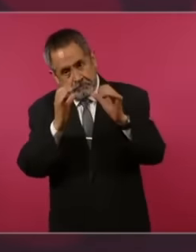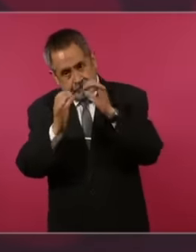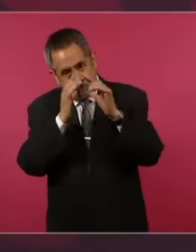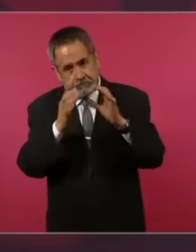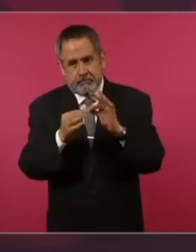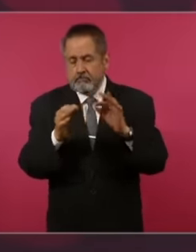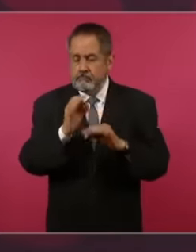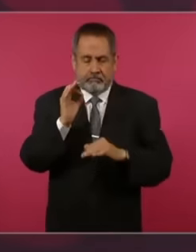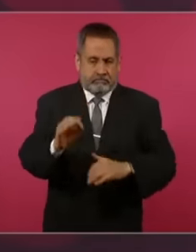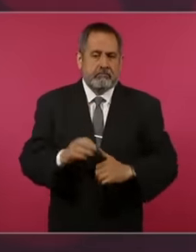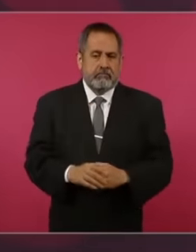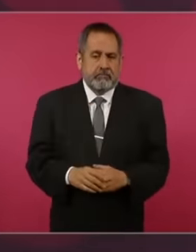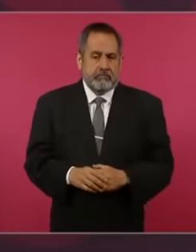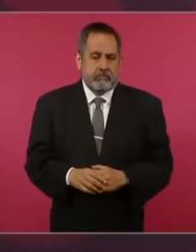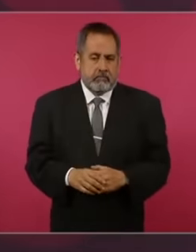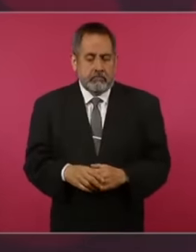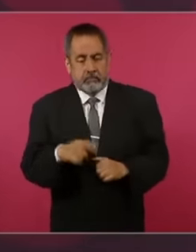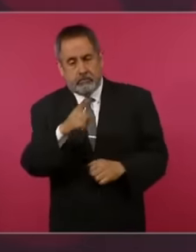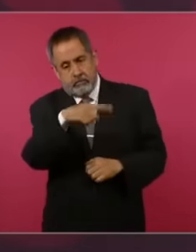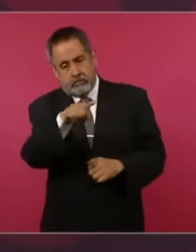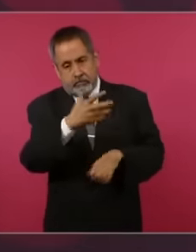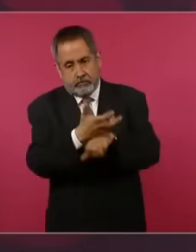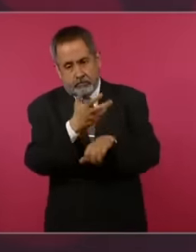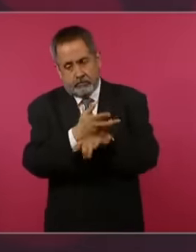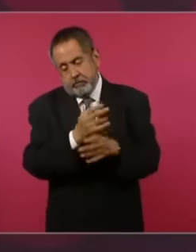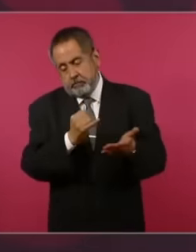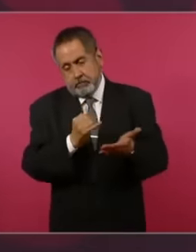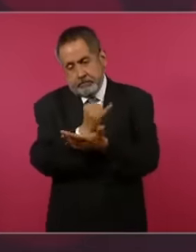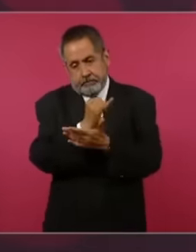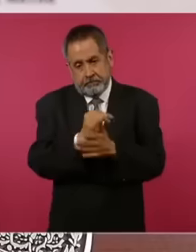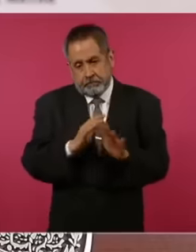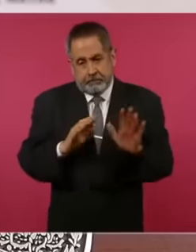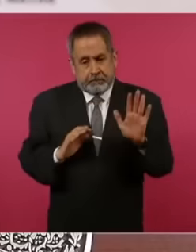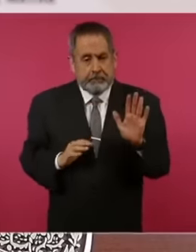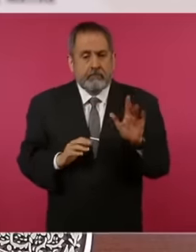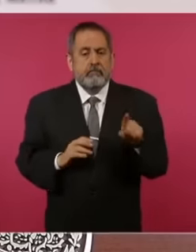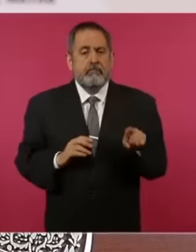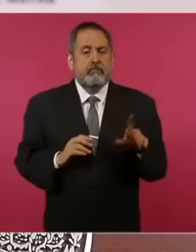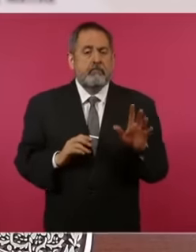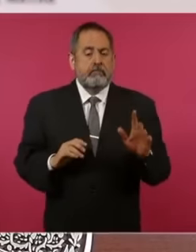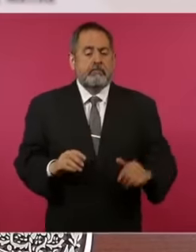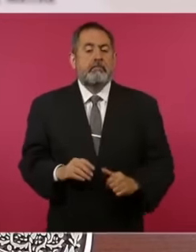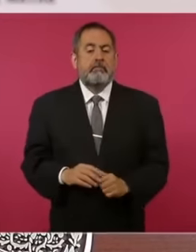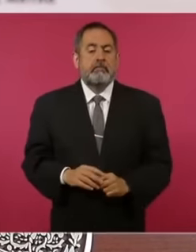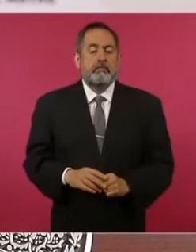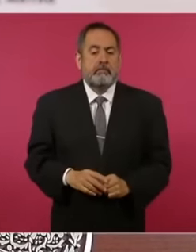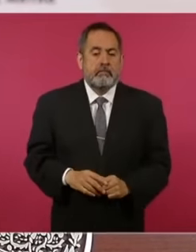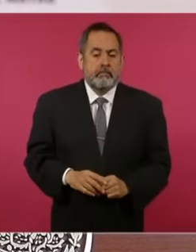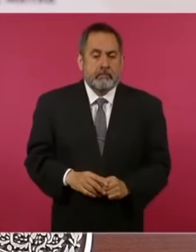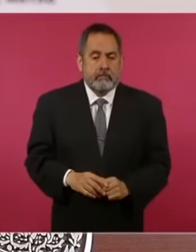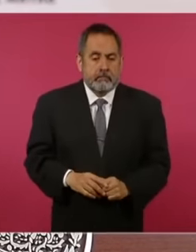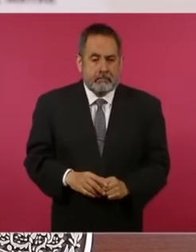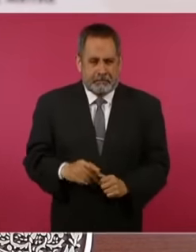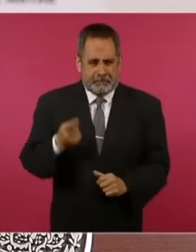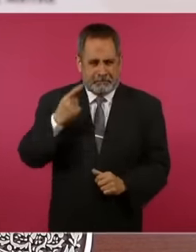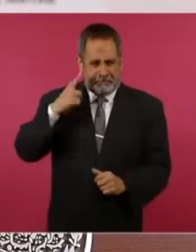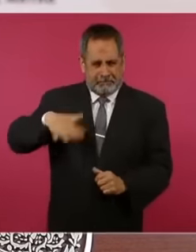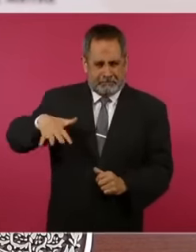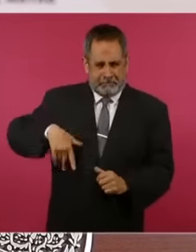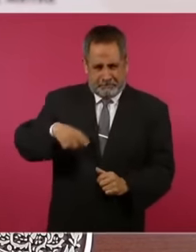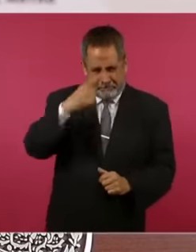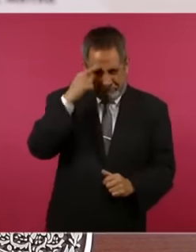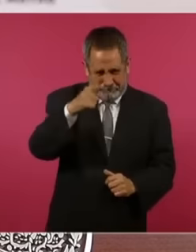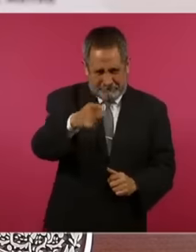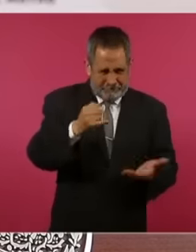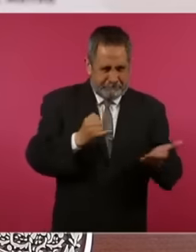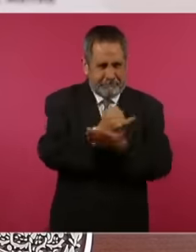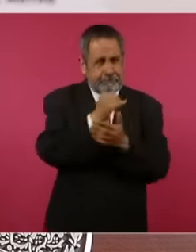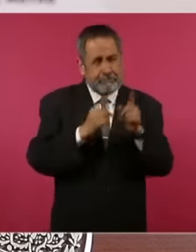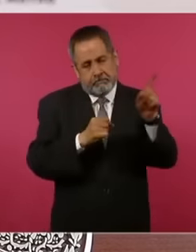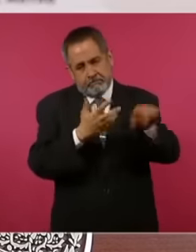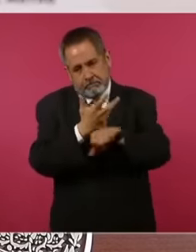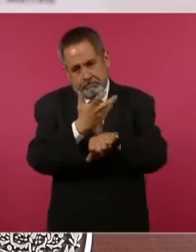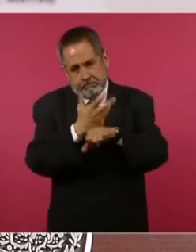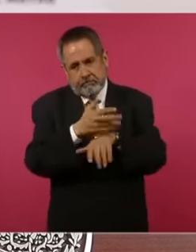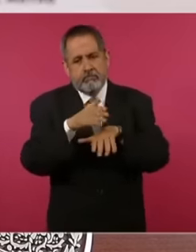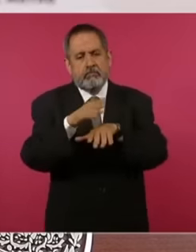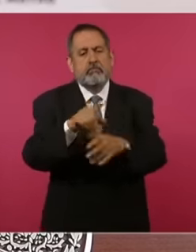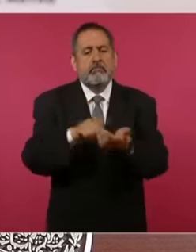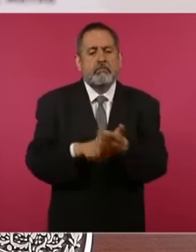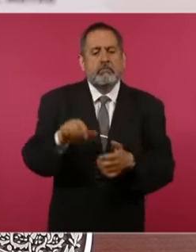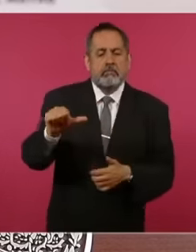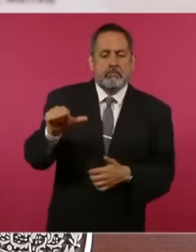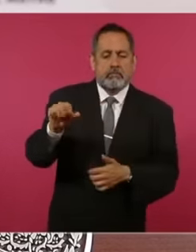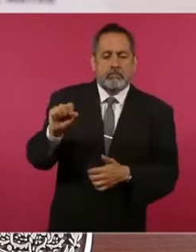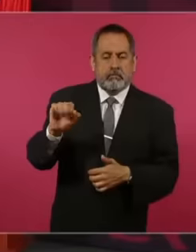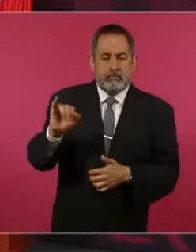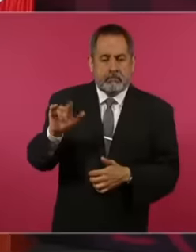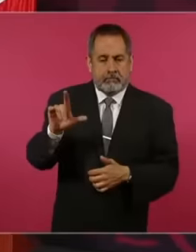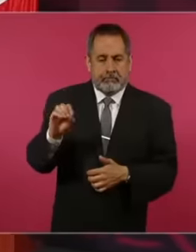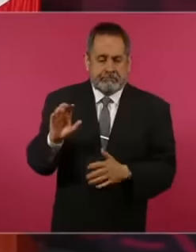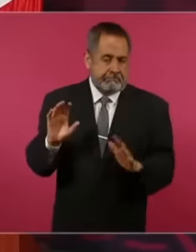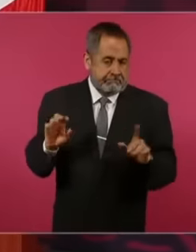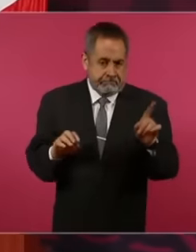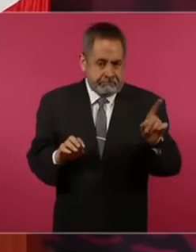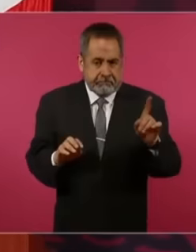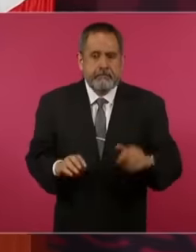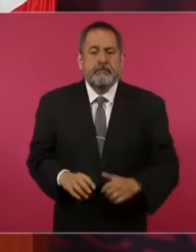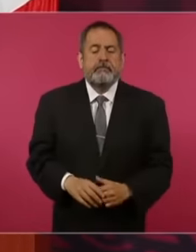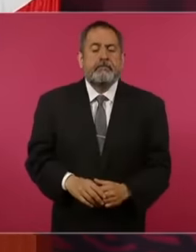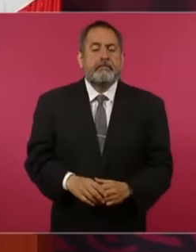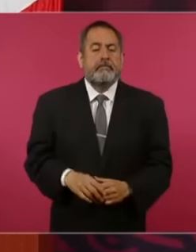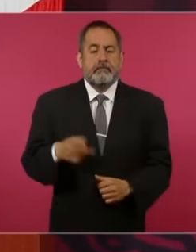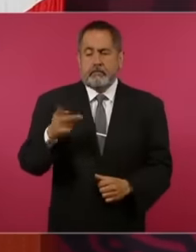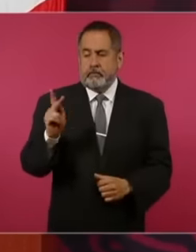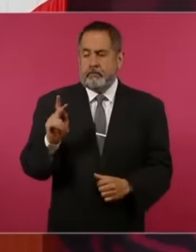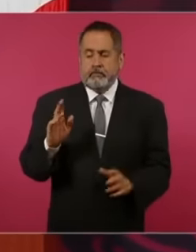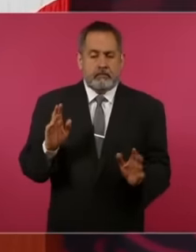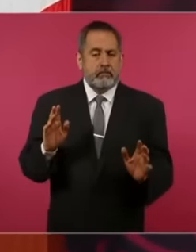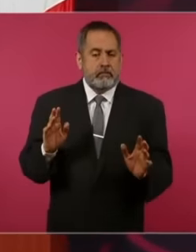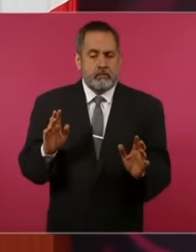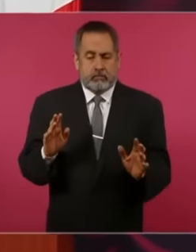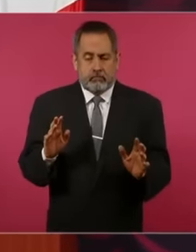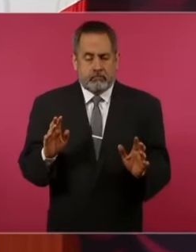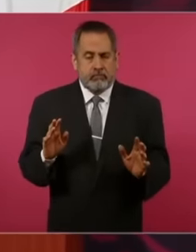They are making decisions like this last one related to asylum, but there has not been